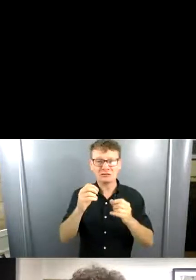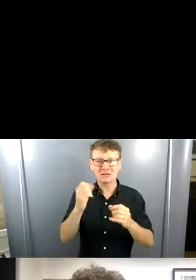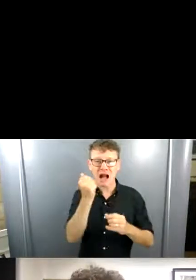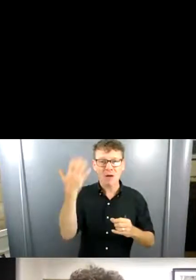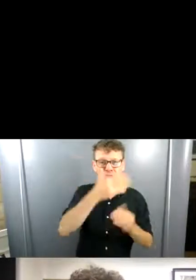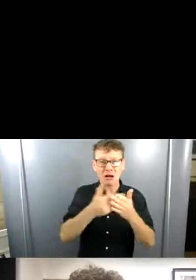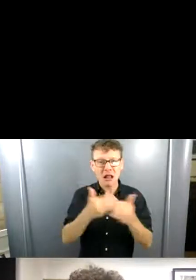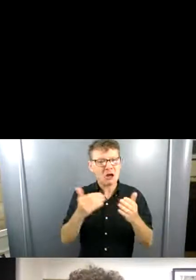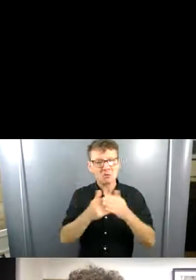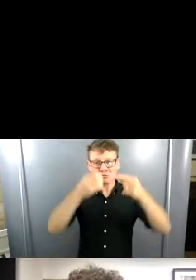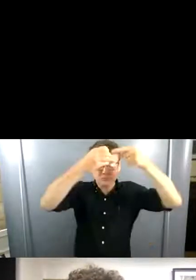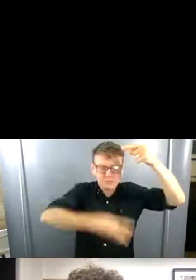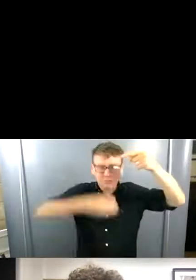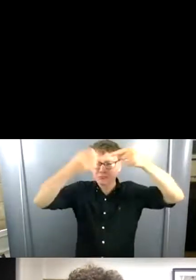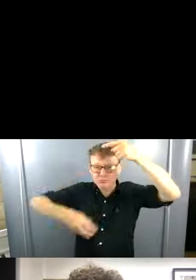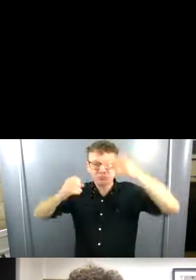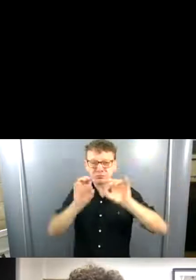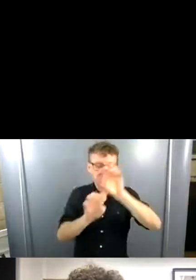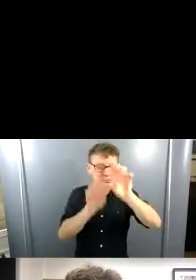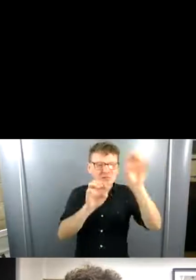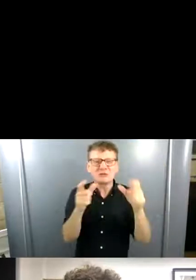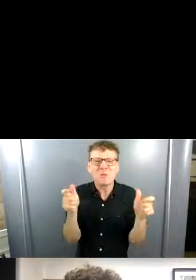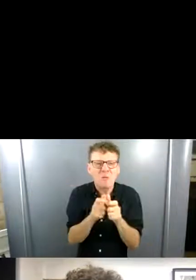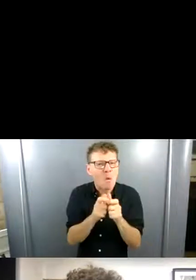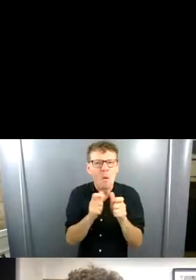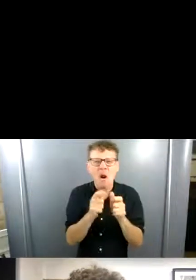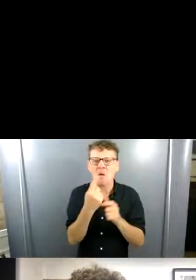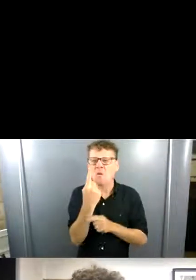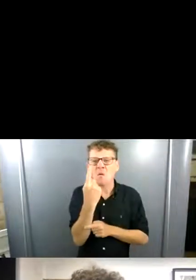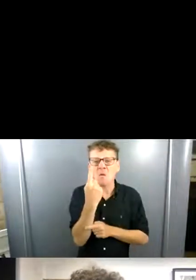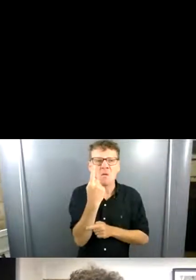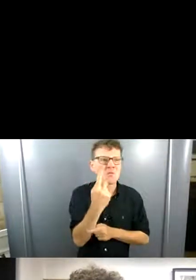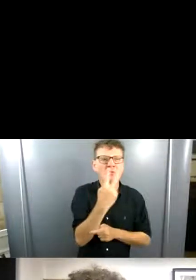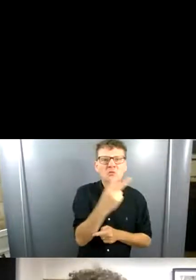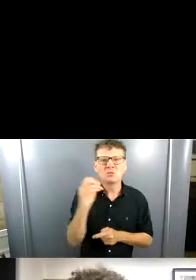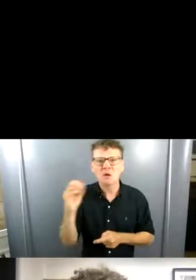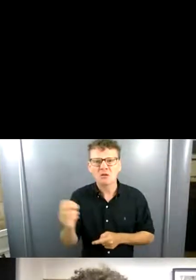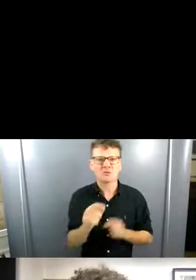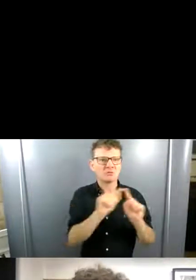or a few thousand speakers so they were all very small which makes an environment which is right